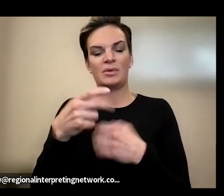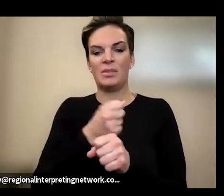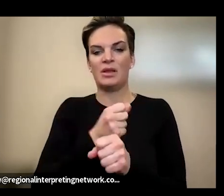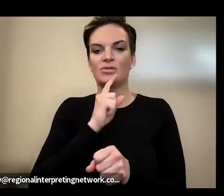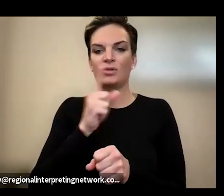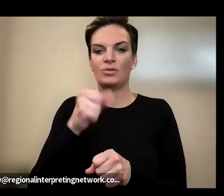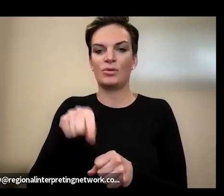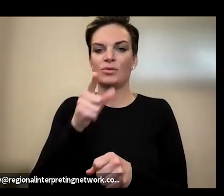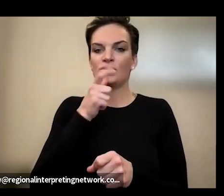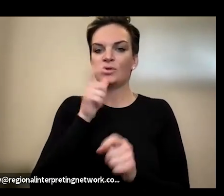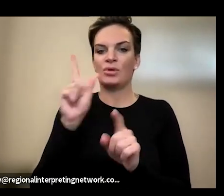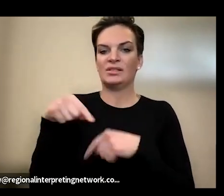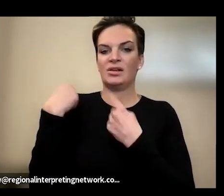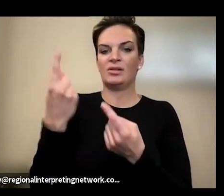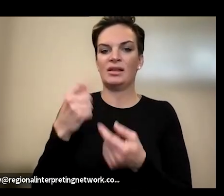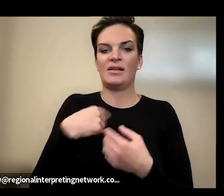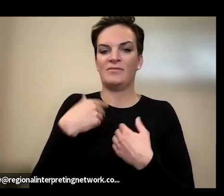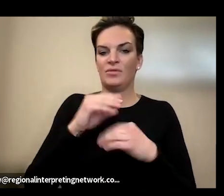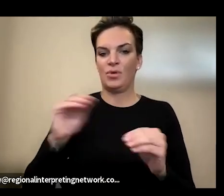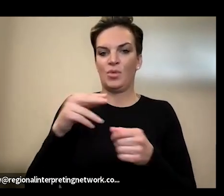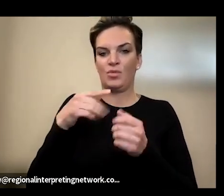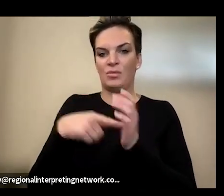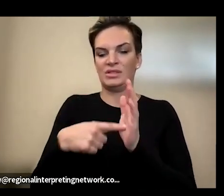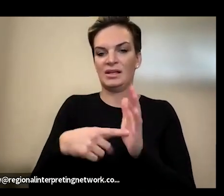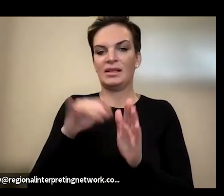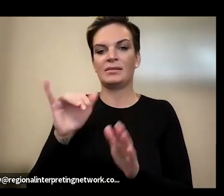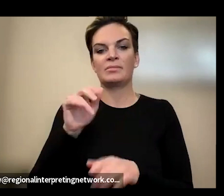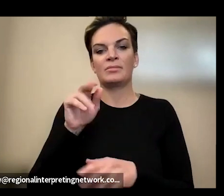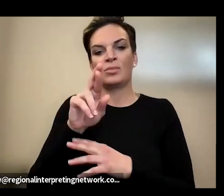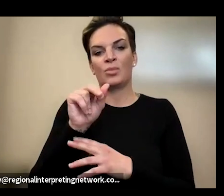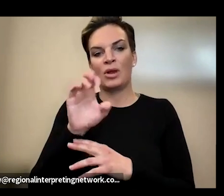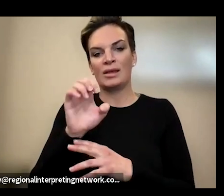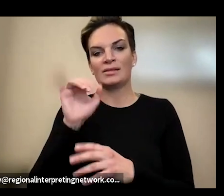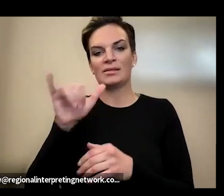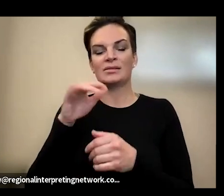historically underrepresented such as racial minorities, sexual and gender minorities, those